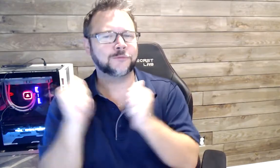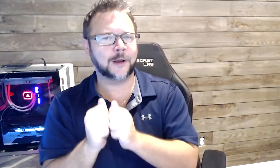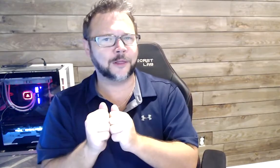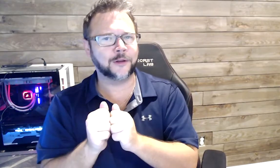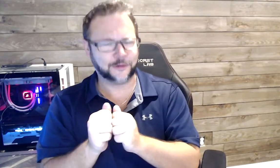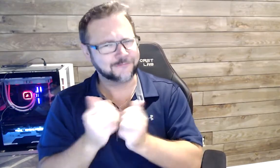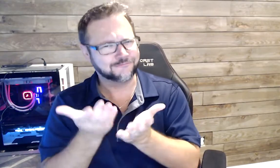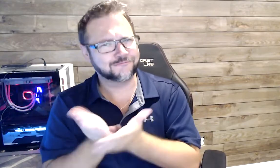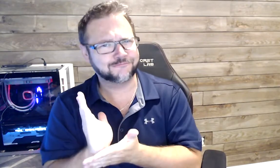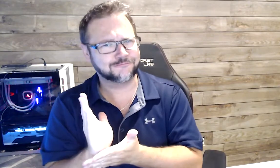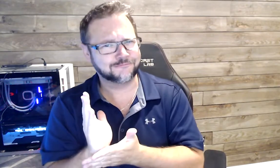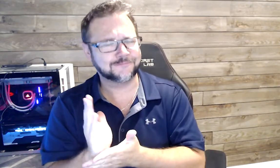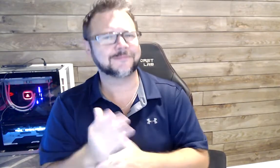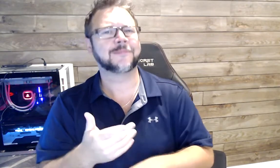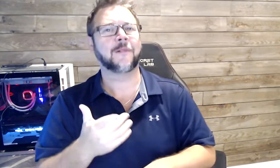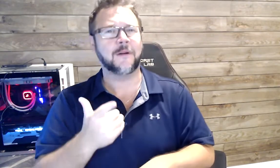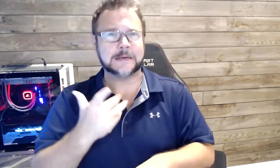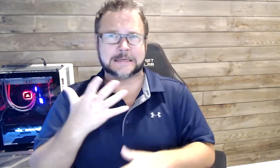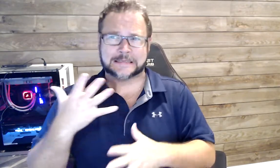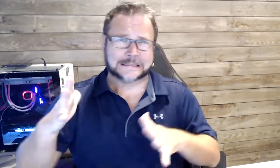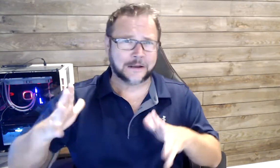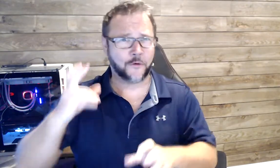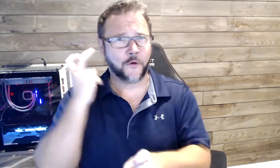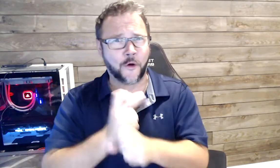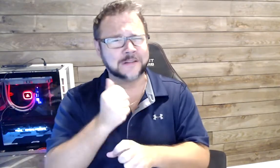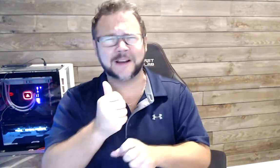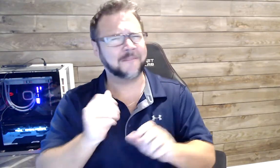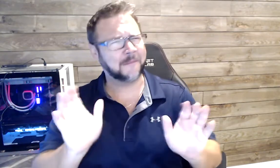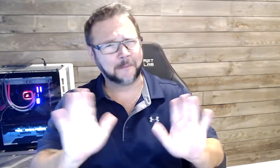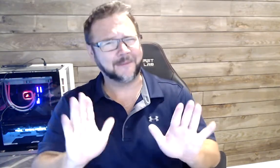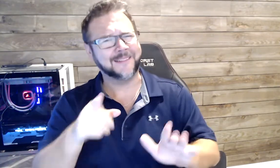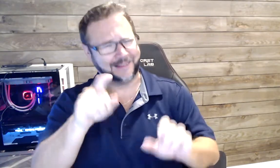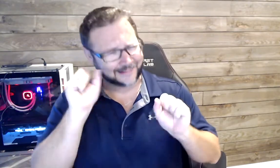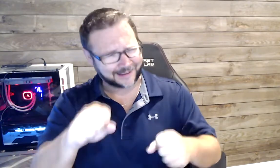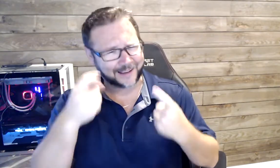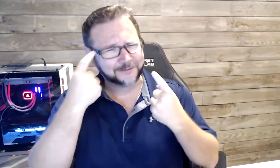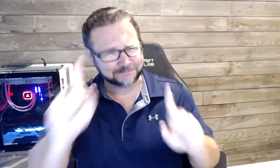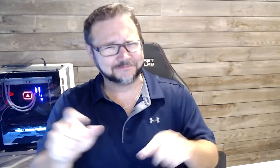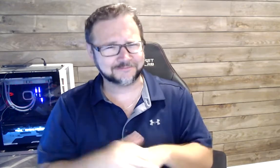Things will be alright. Don't be too hard on yourselves. You can do this!